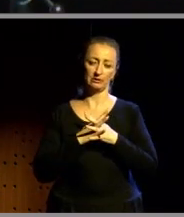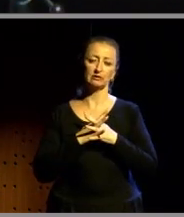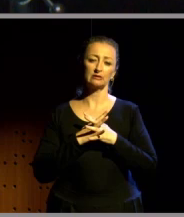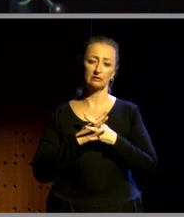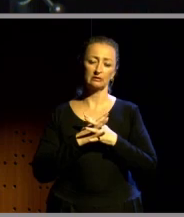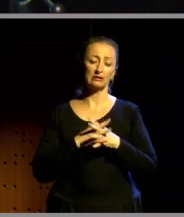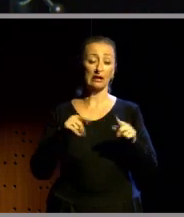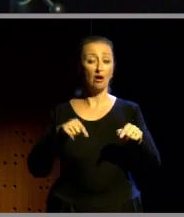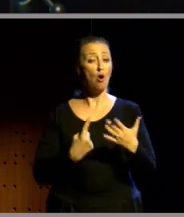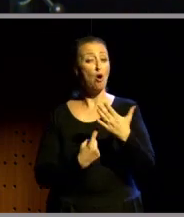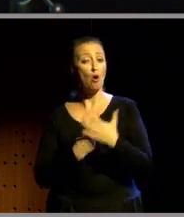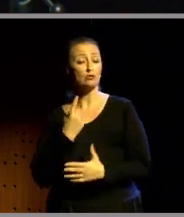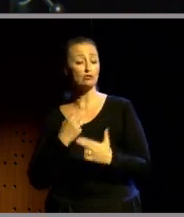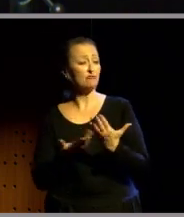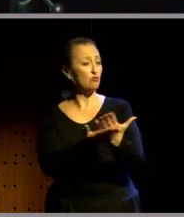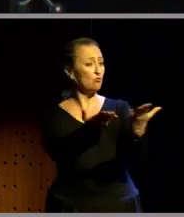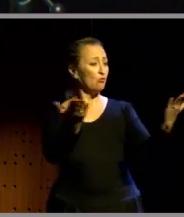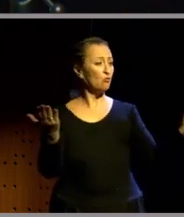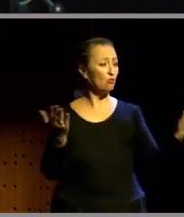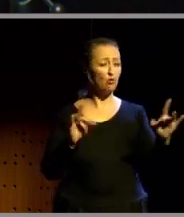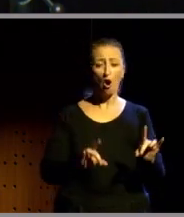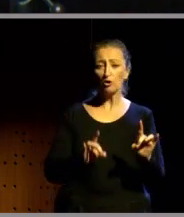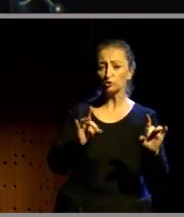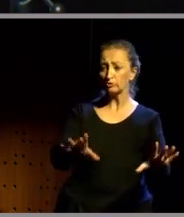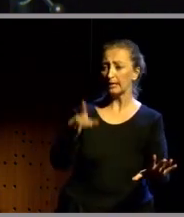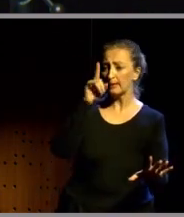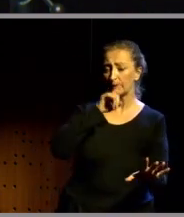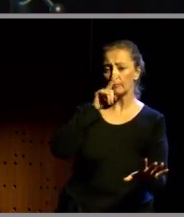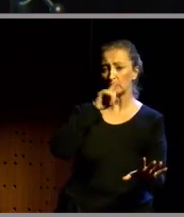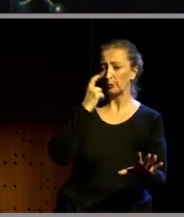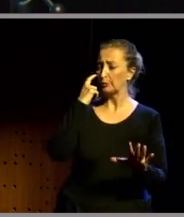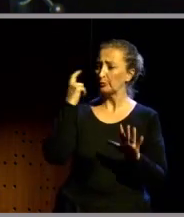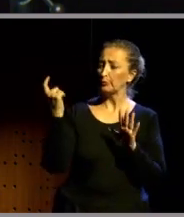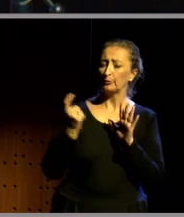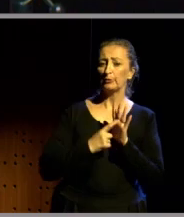all Australians to recognise the importance of First Nations